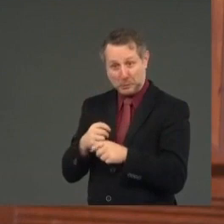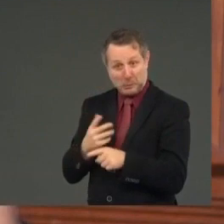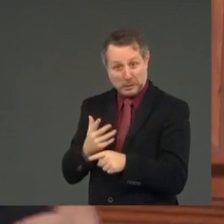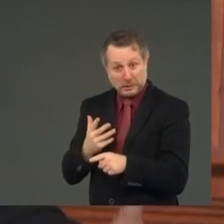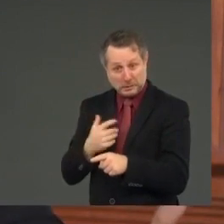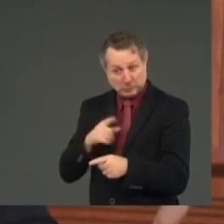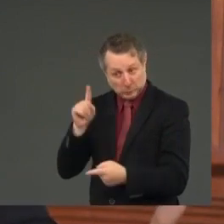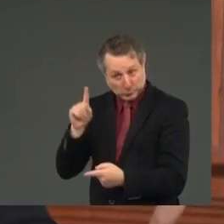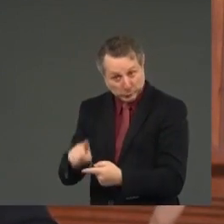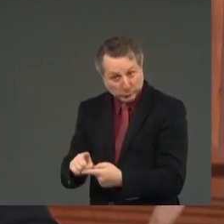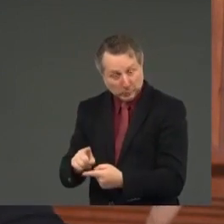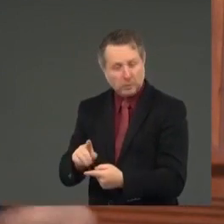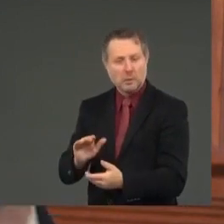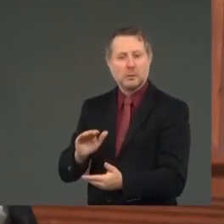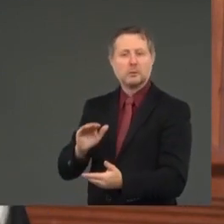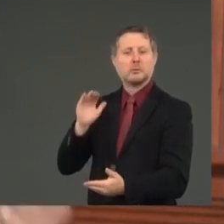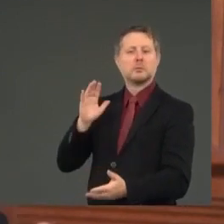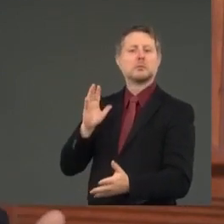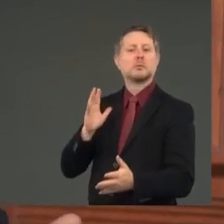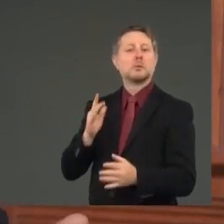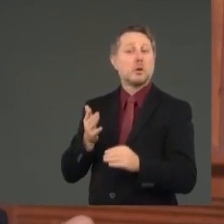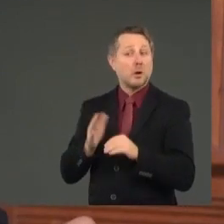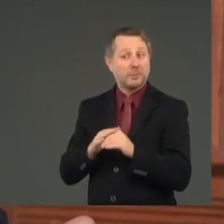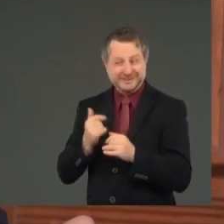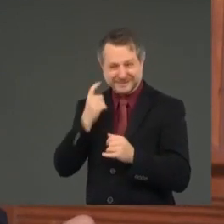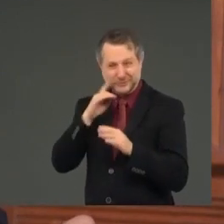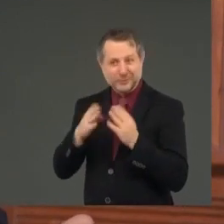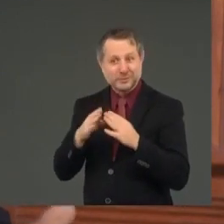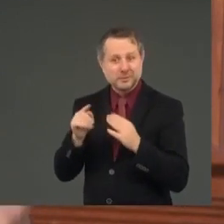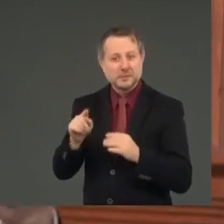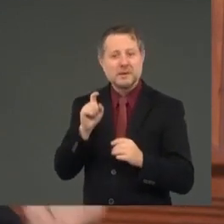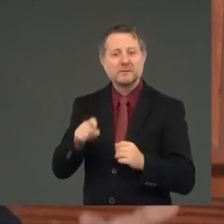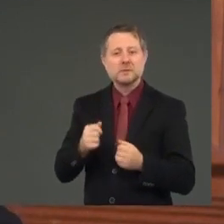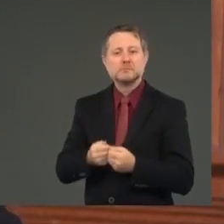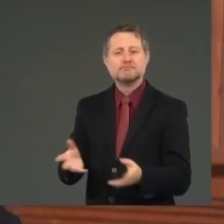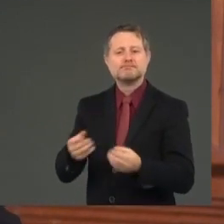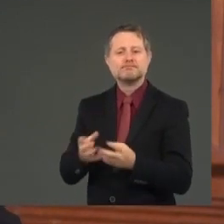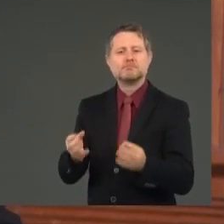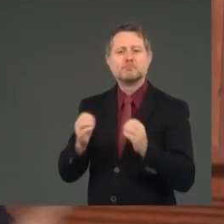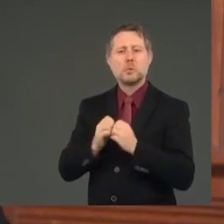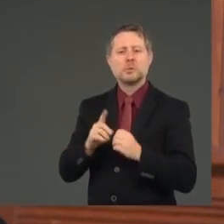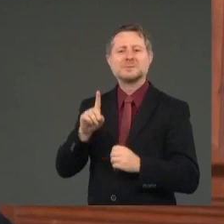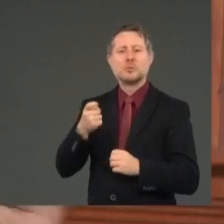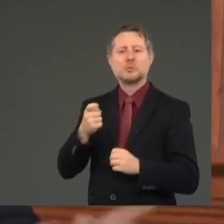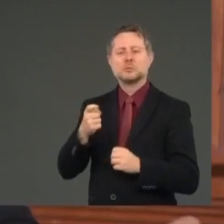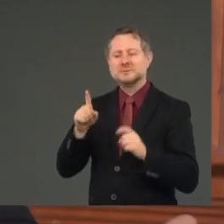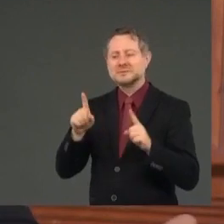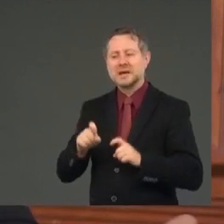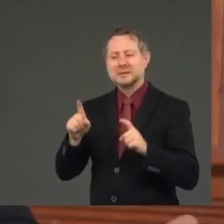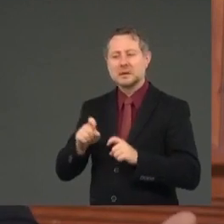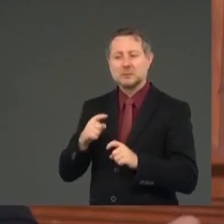THE REOPENING WAS, WHAT ARE THE PROBLEMS WE HAVE, HOW DO THOSE DISSIPATE OR NOT DISSIPATE TO REOPEN.